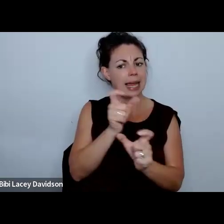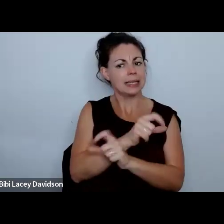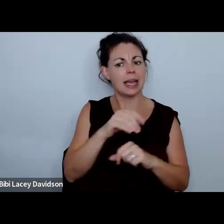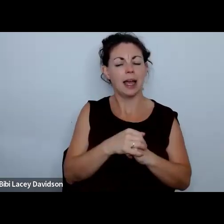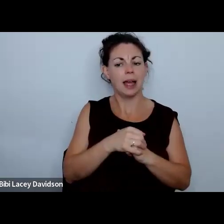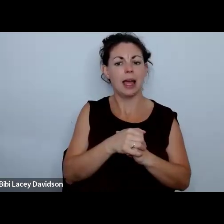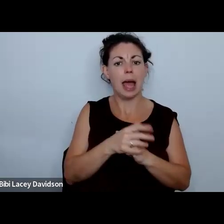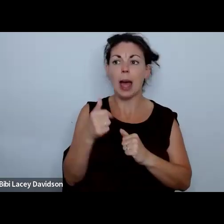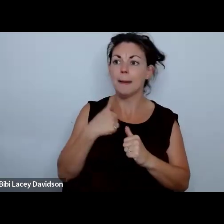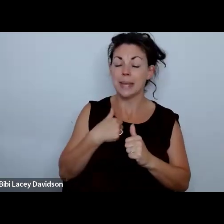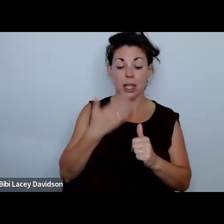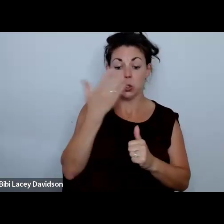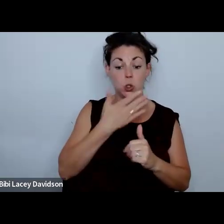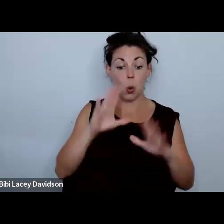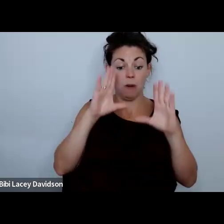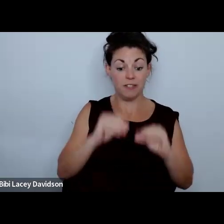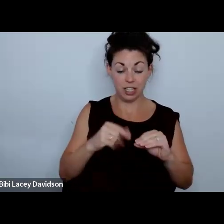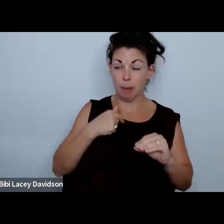mature student a bit later on into my 20s.